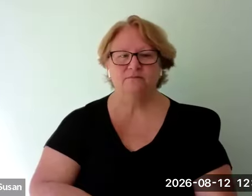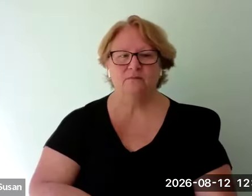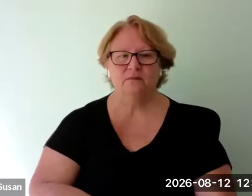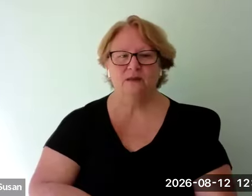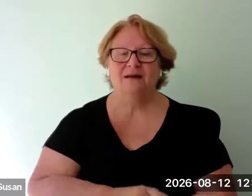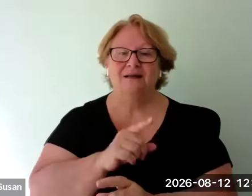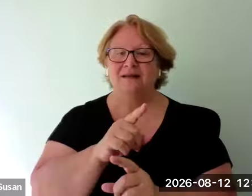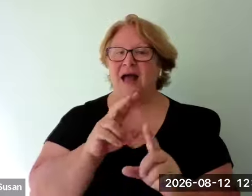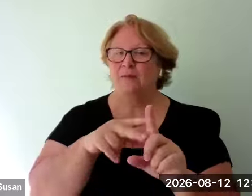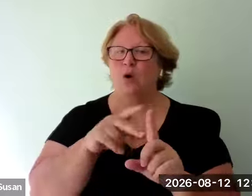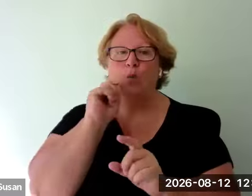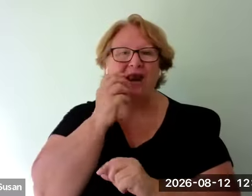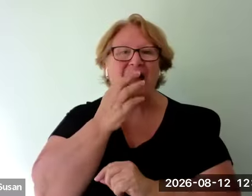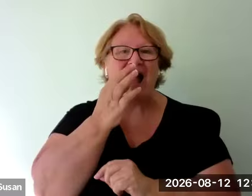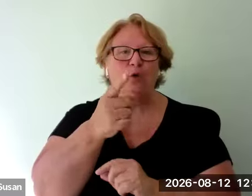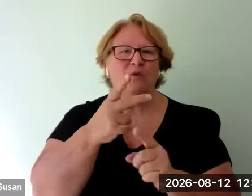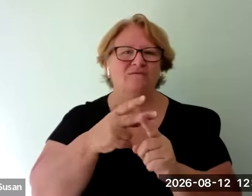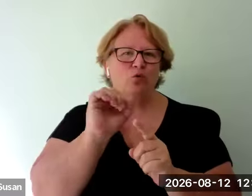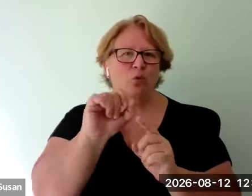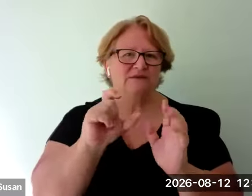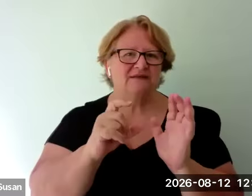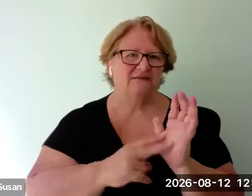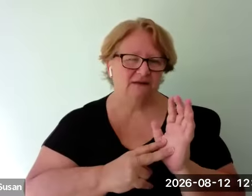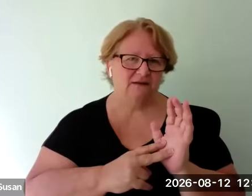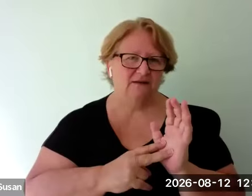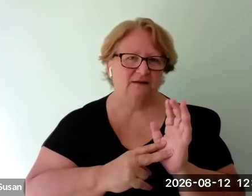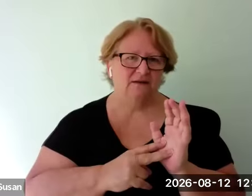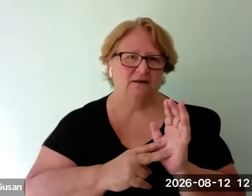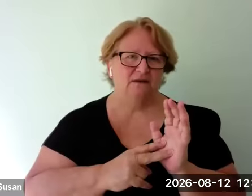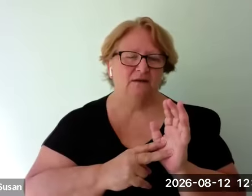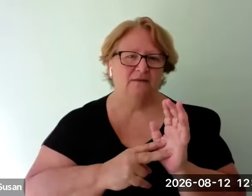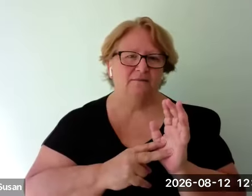the opportunities available. So one thing I do want to note